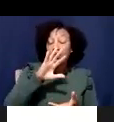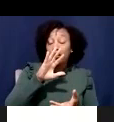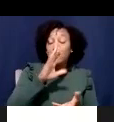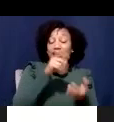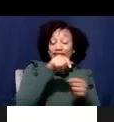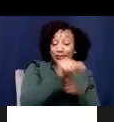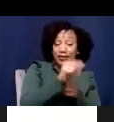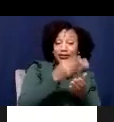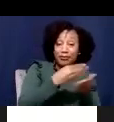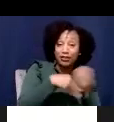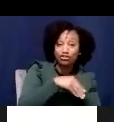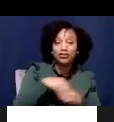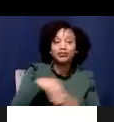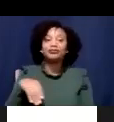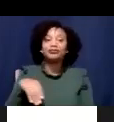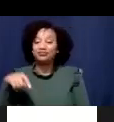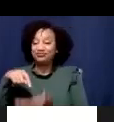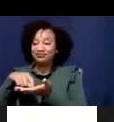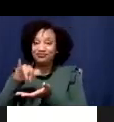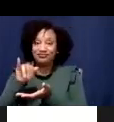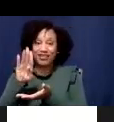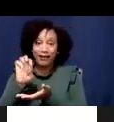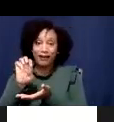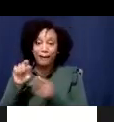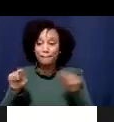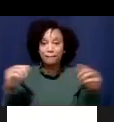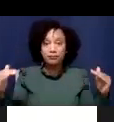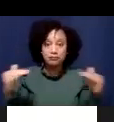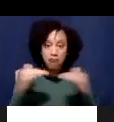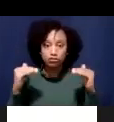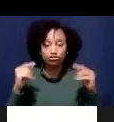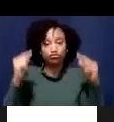meaning total income must be the exact same number as total expense.